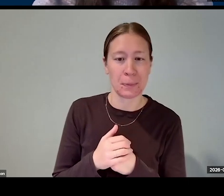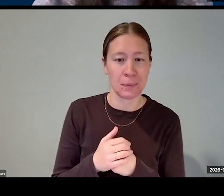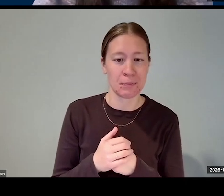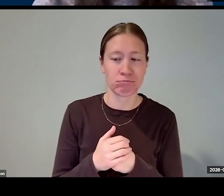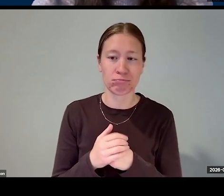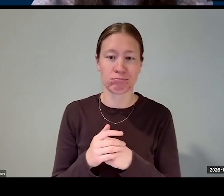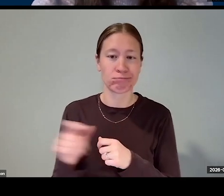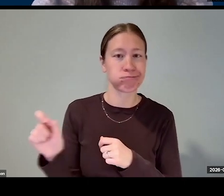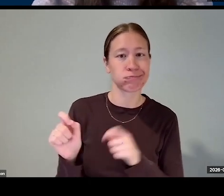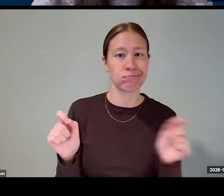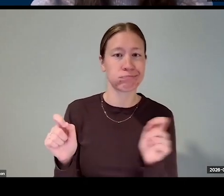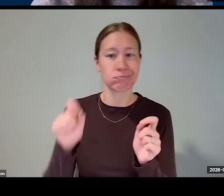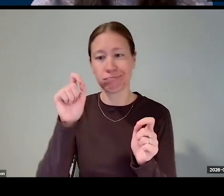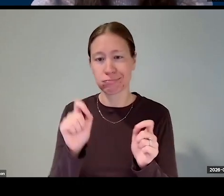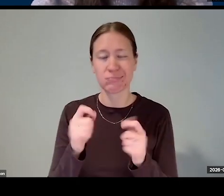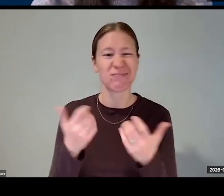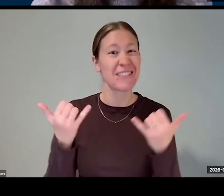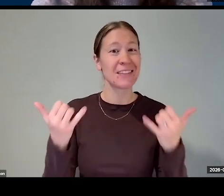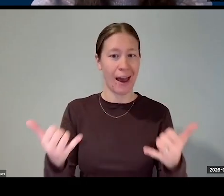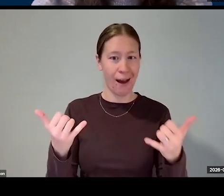and now the text is a bit easier for me to read.